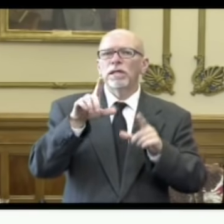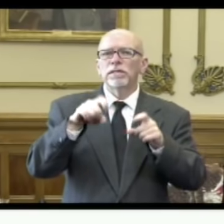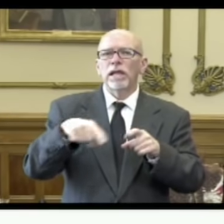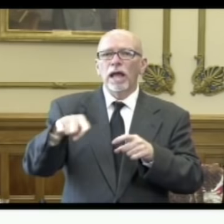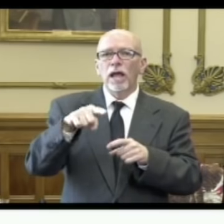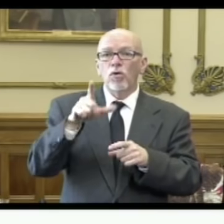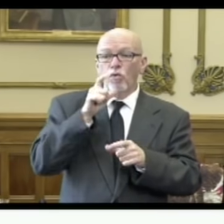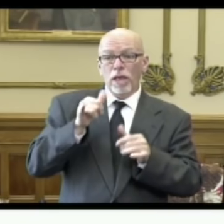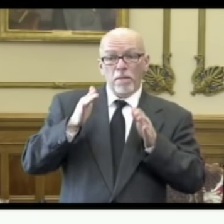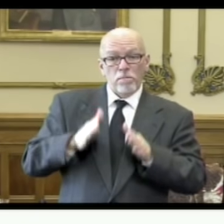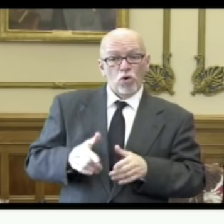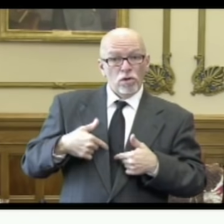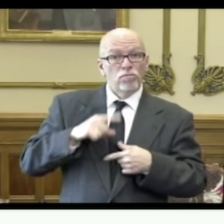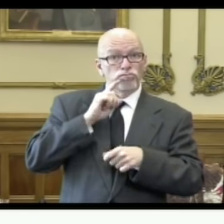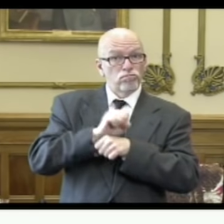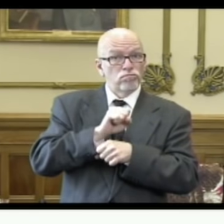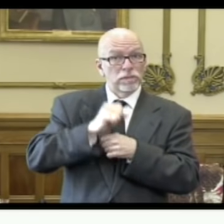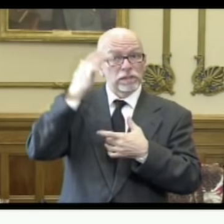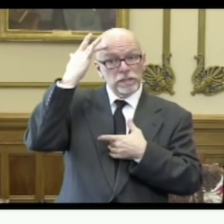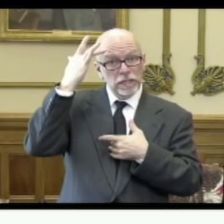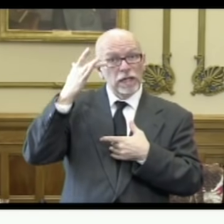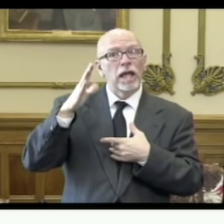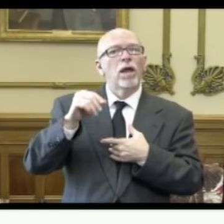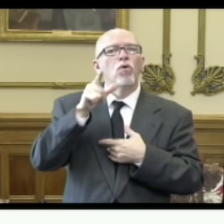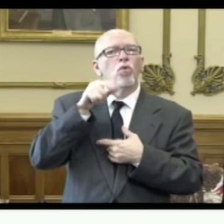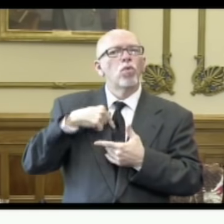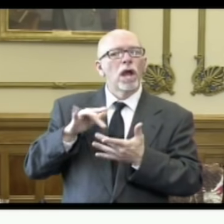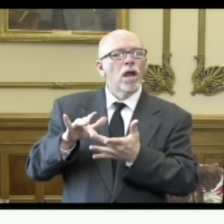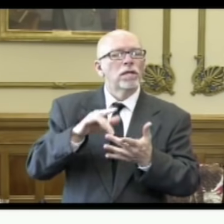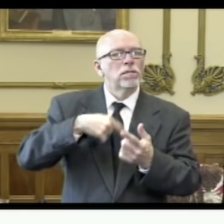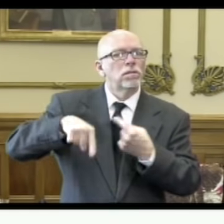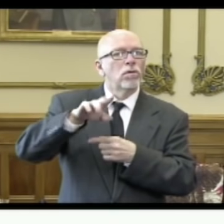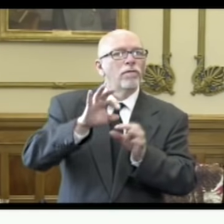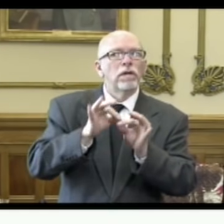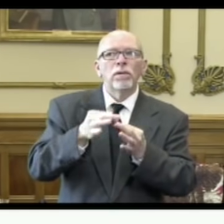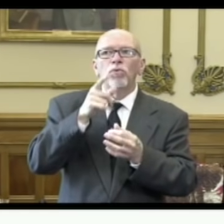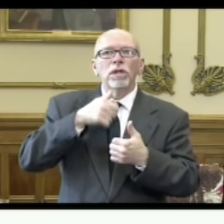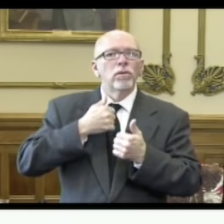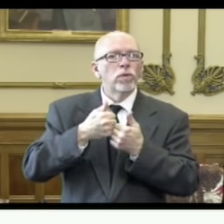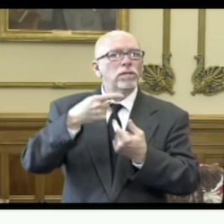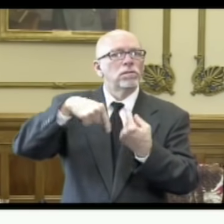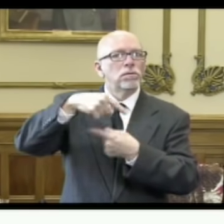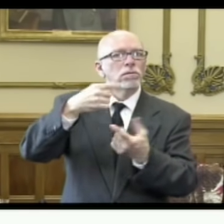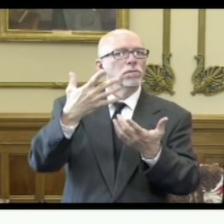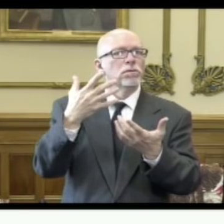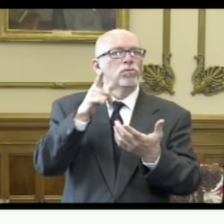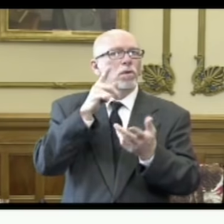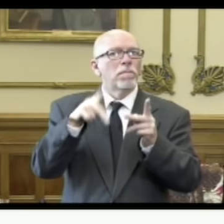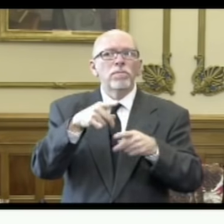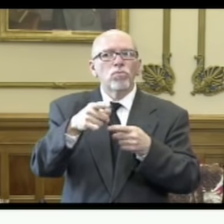THEN GO TO ONE OF THESE AVAILABLE SITE. ADDITIONALLY WE WILL BE TESTING CLOSE